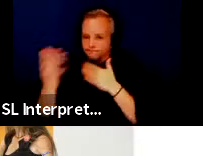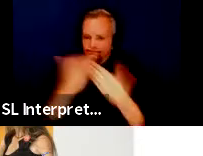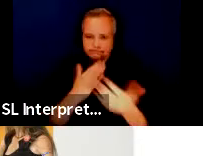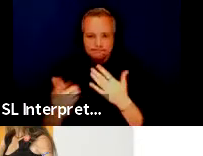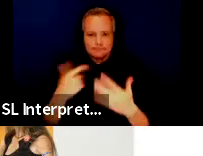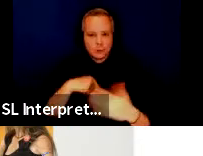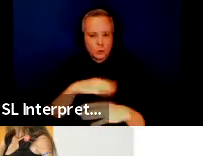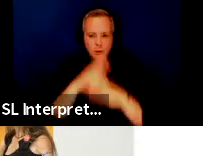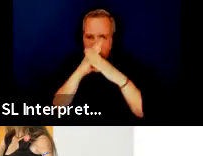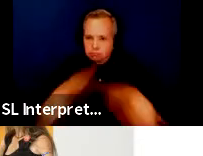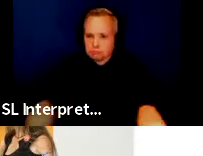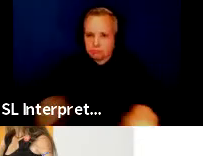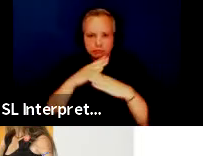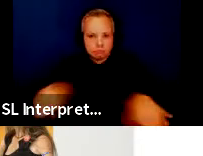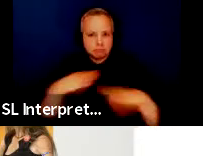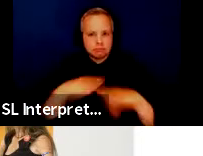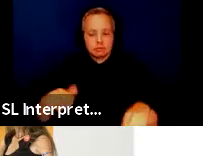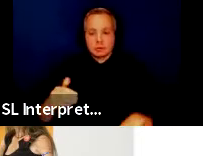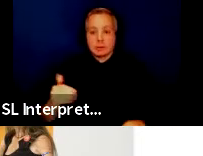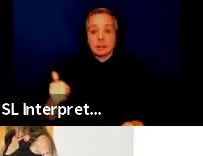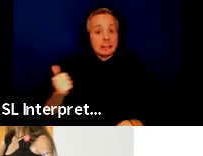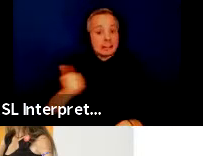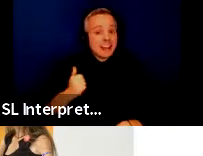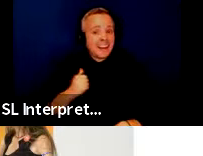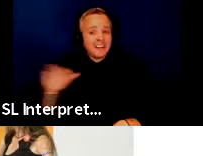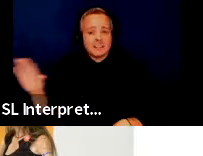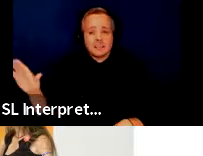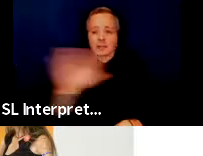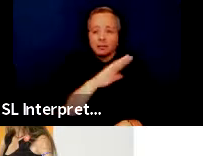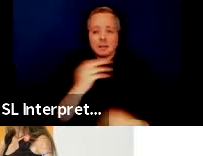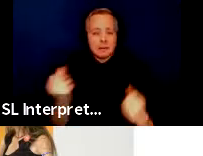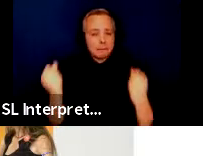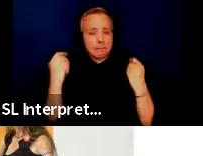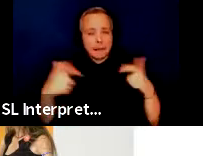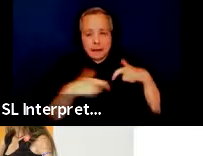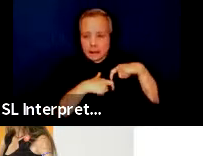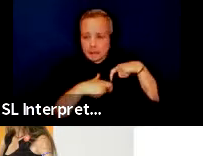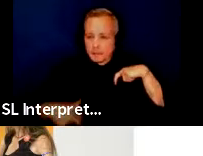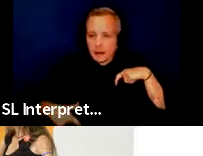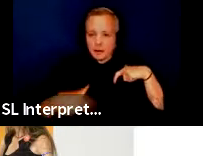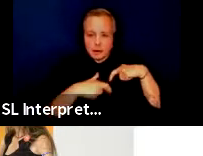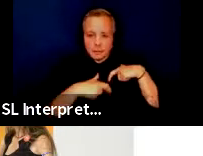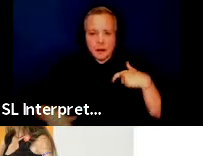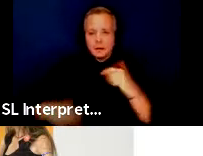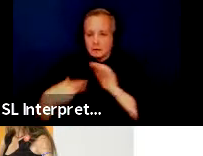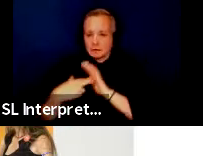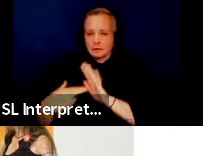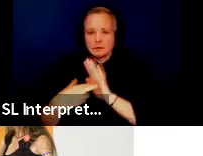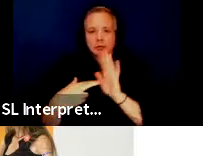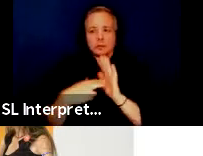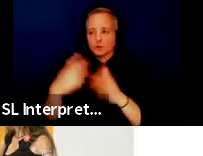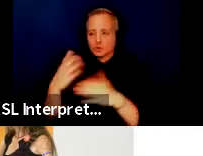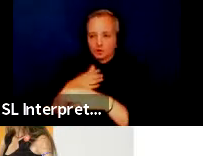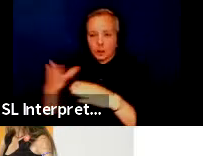AMBASSADORS ACROSS CANADA WHO SHARE THE MESSAGE OF INCLUSION AND ACCESSIBILITY TO THOUSANDS OF STUDENTS EVERY YEAR.